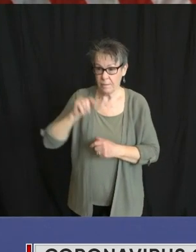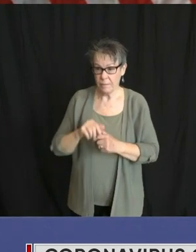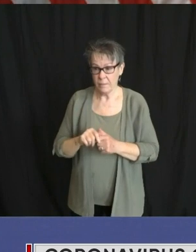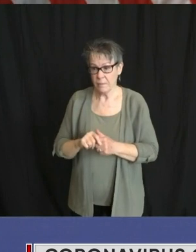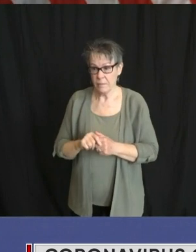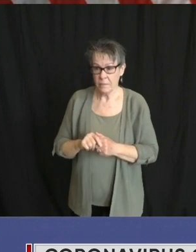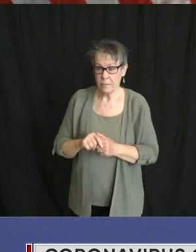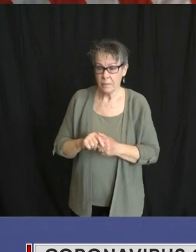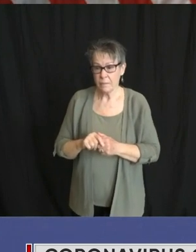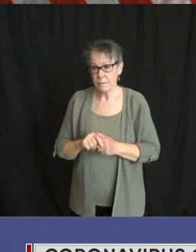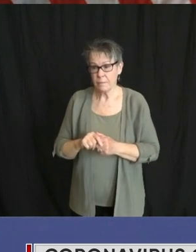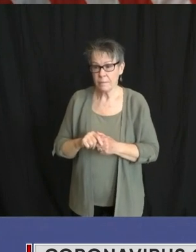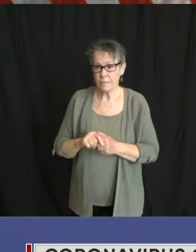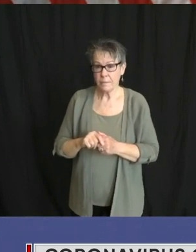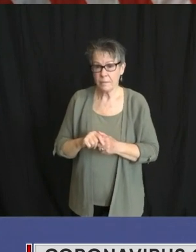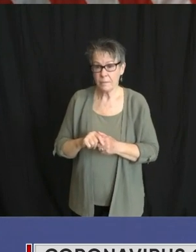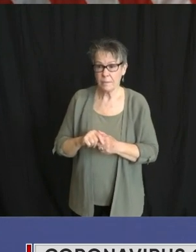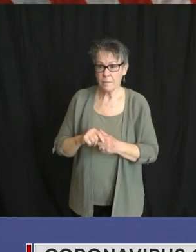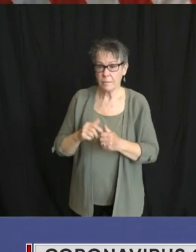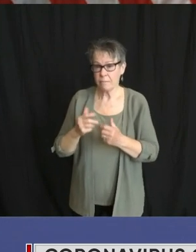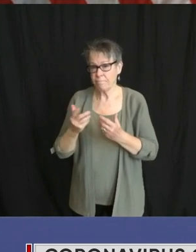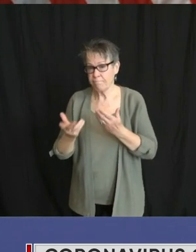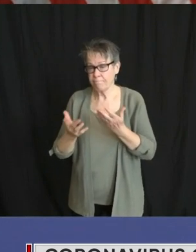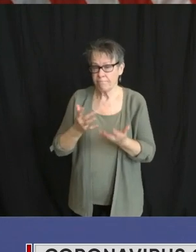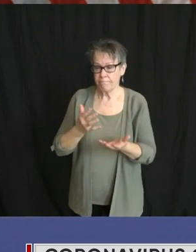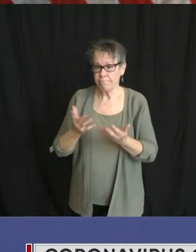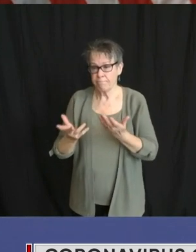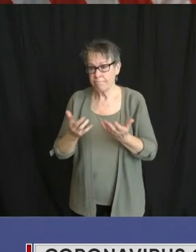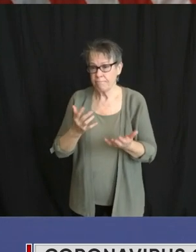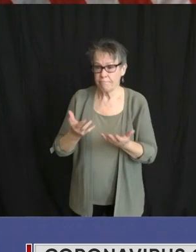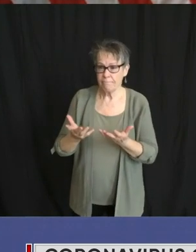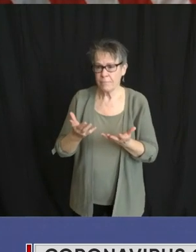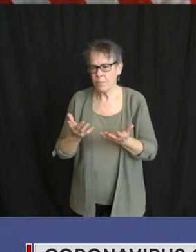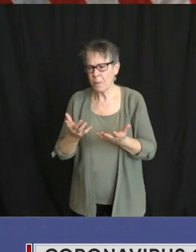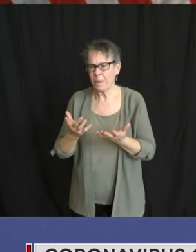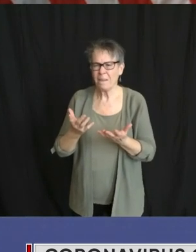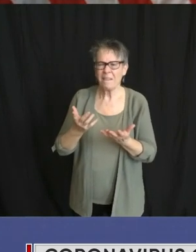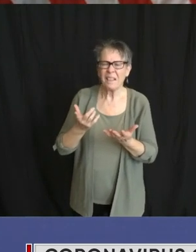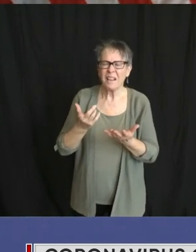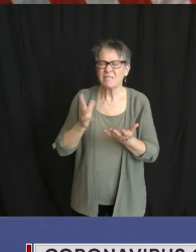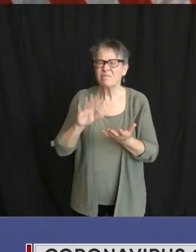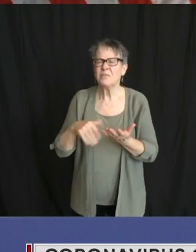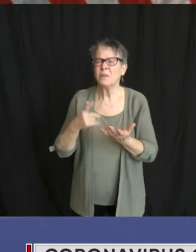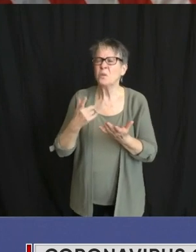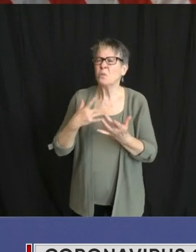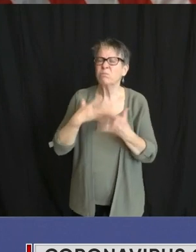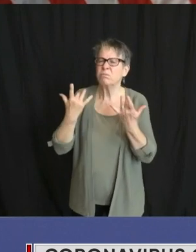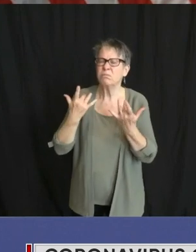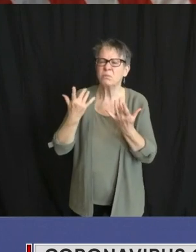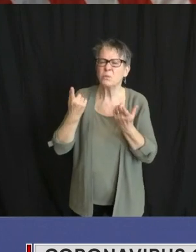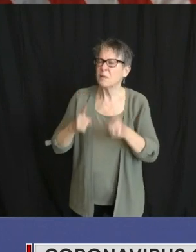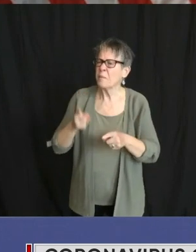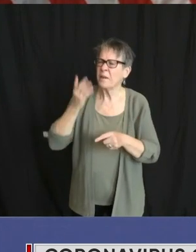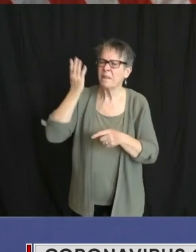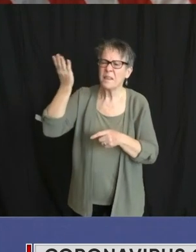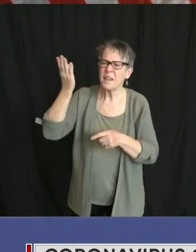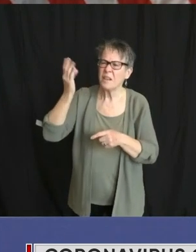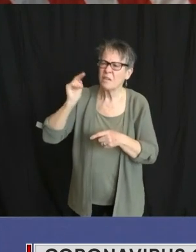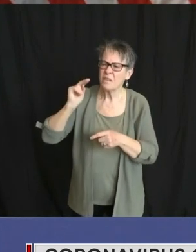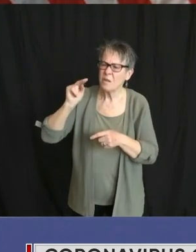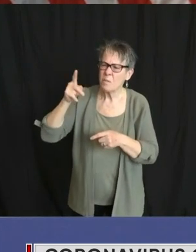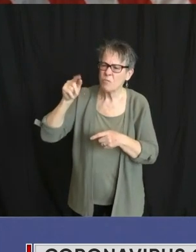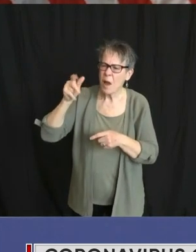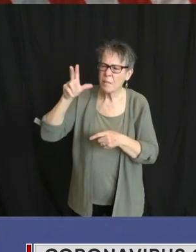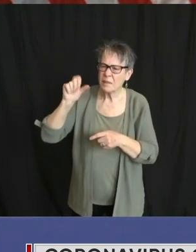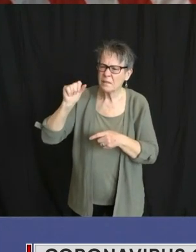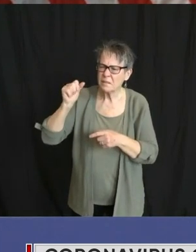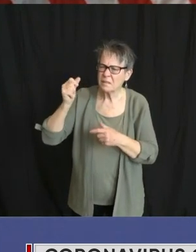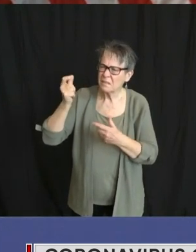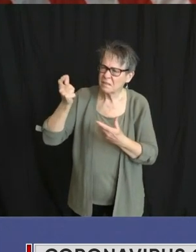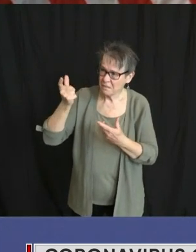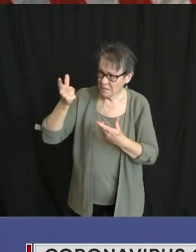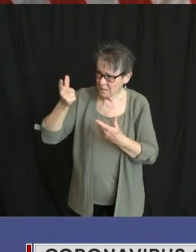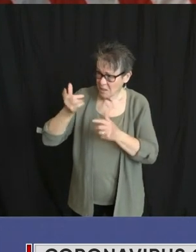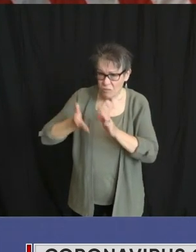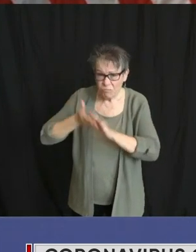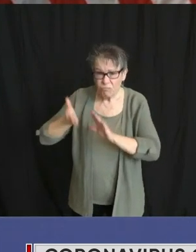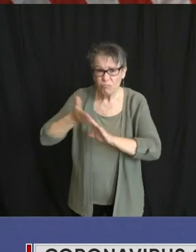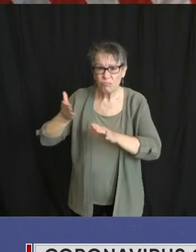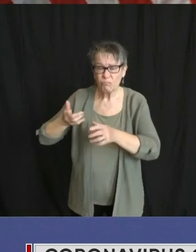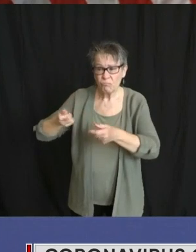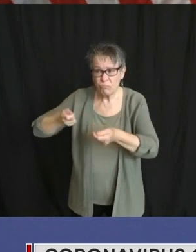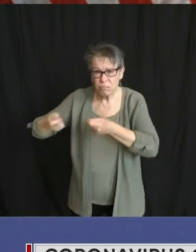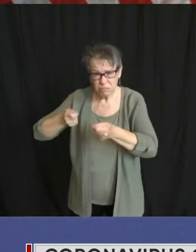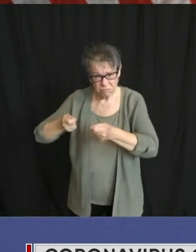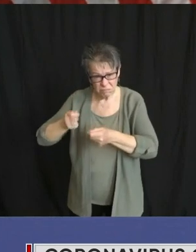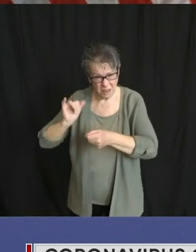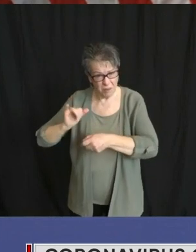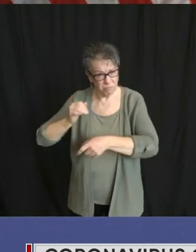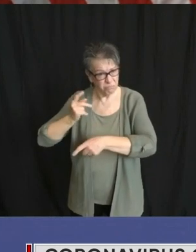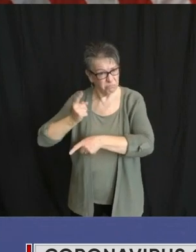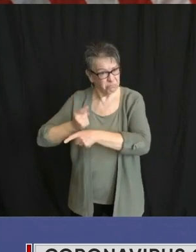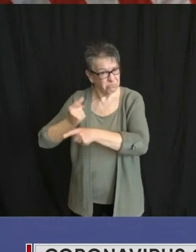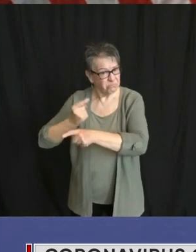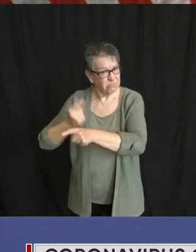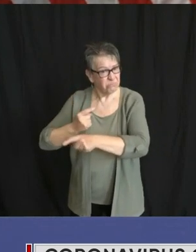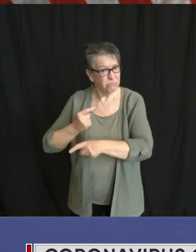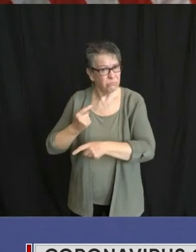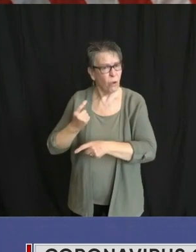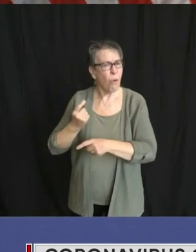JOHN McALPINE THE OTHER DAY,